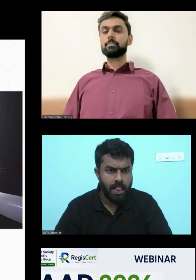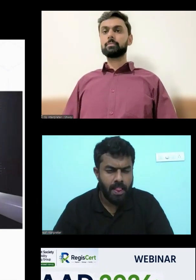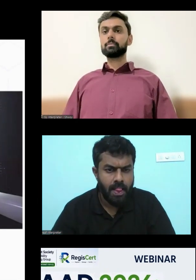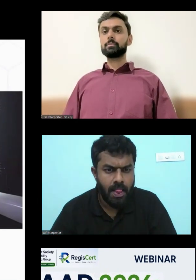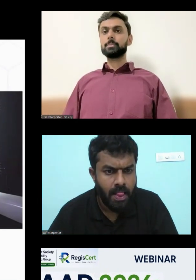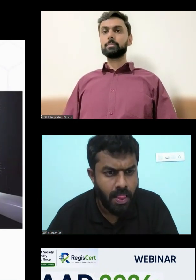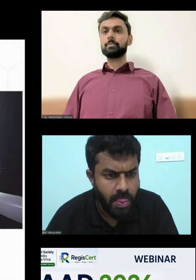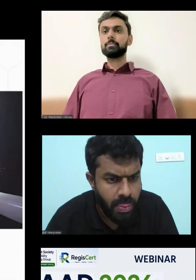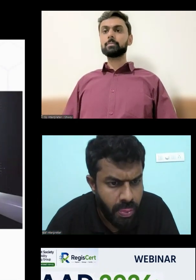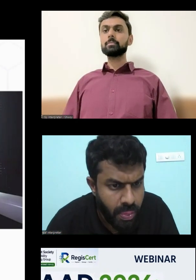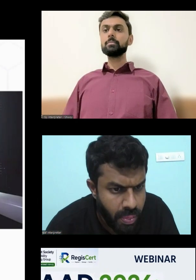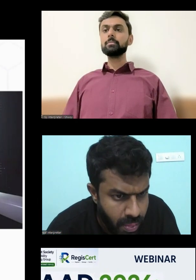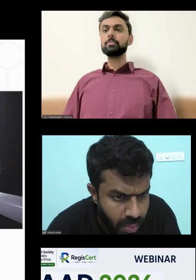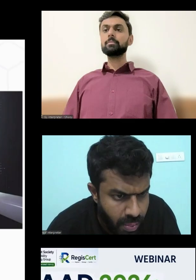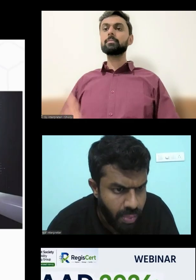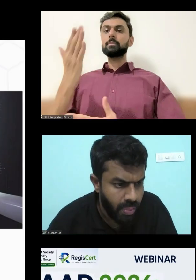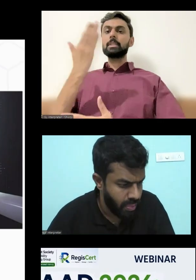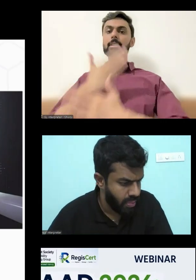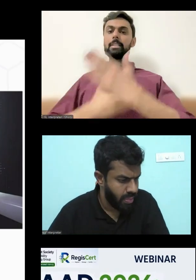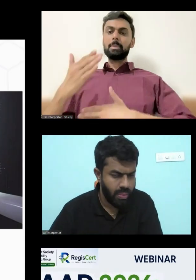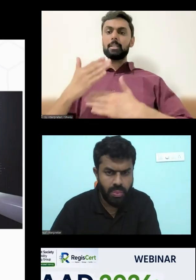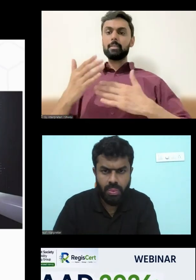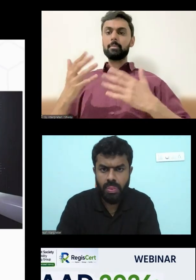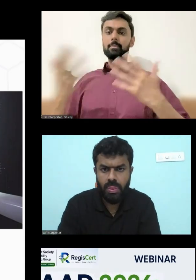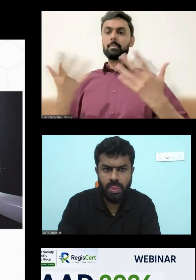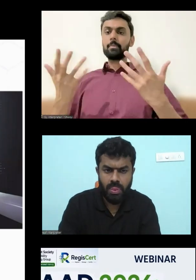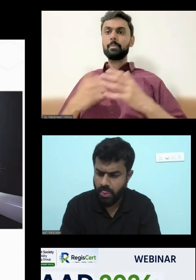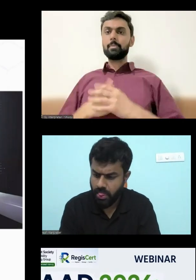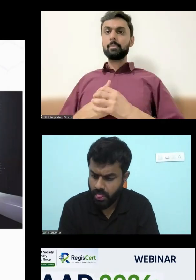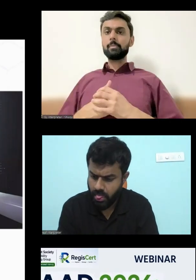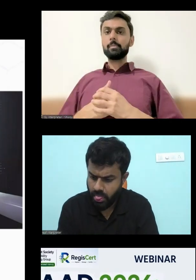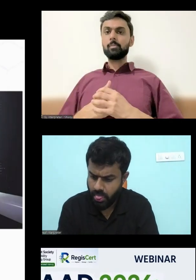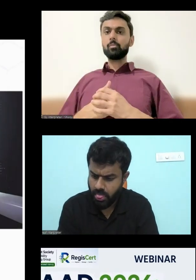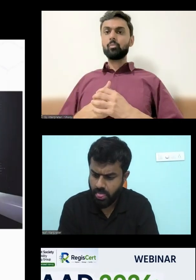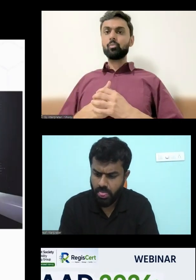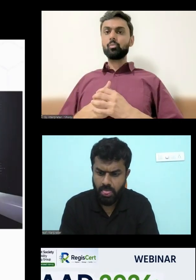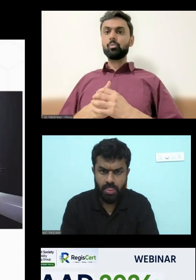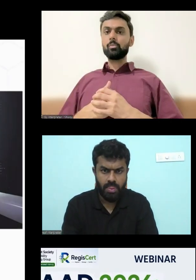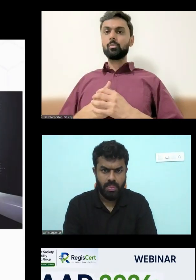The second term, disability, is that we can use multi-tiered support system, MTSS, which consists